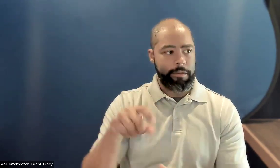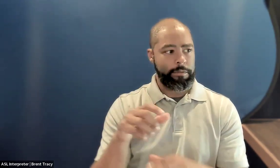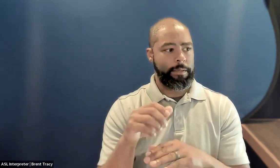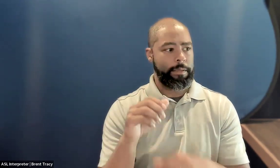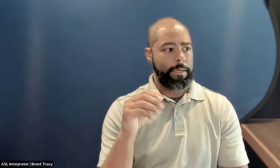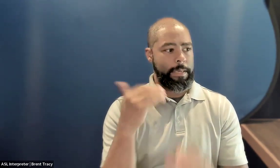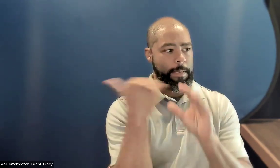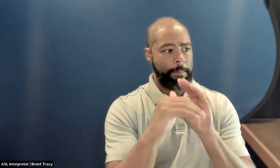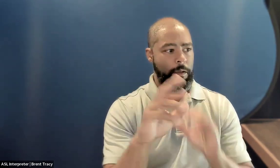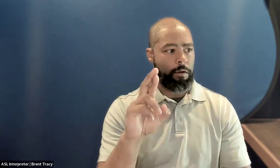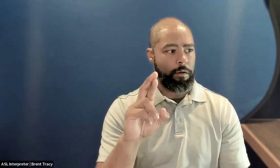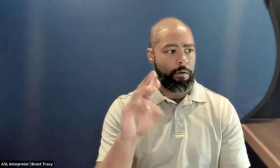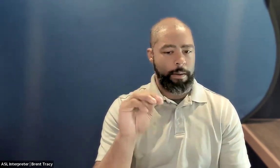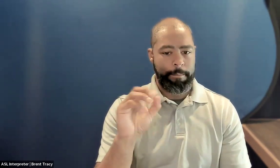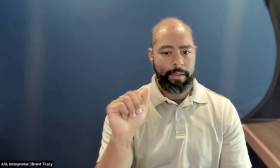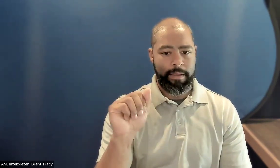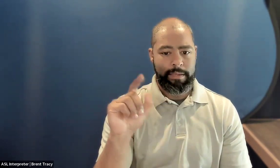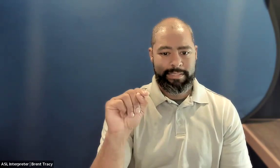request a first time access.